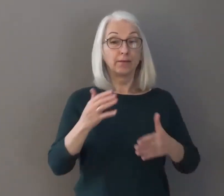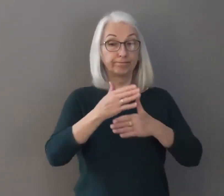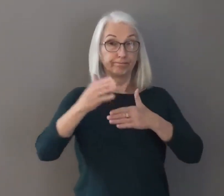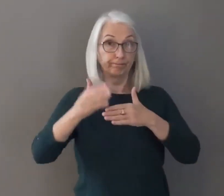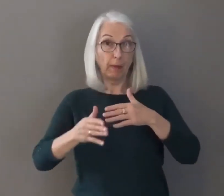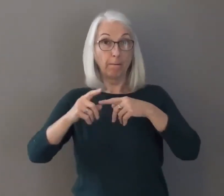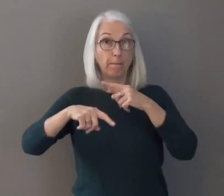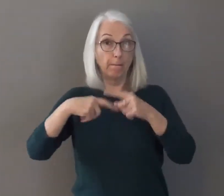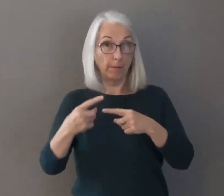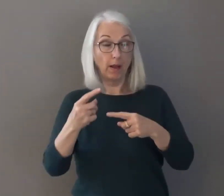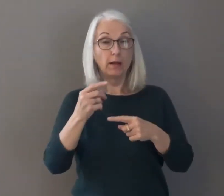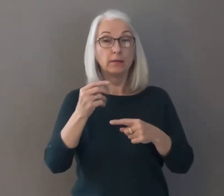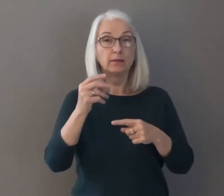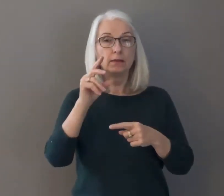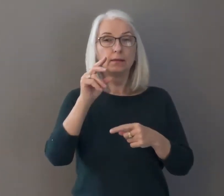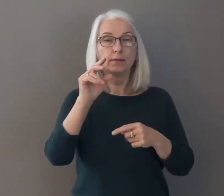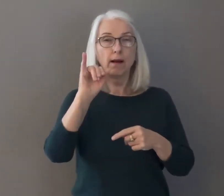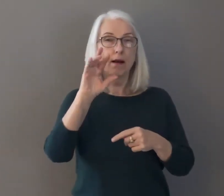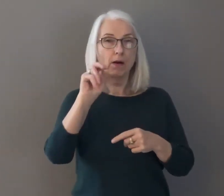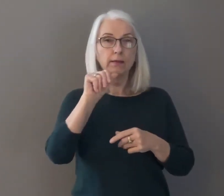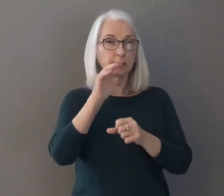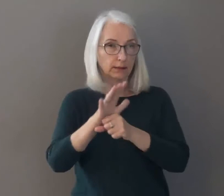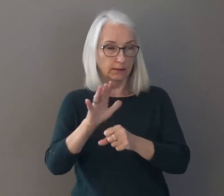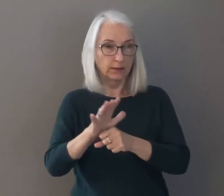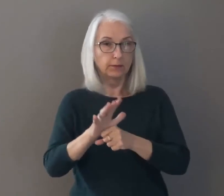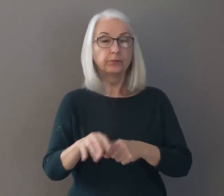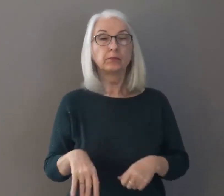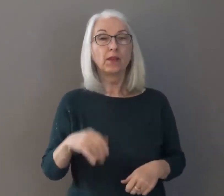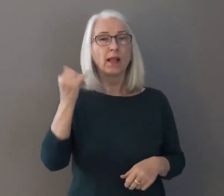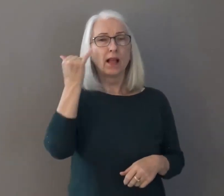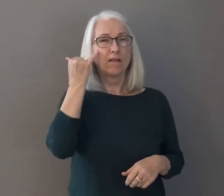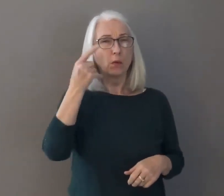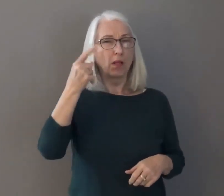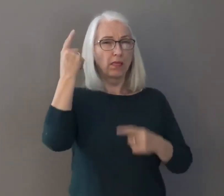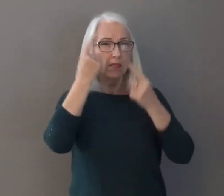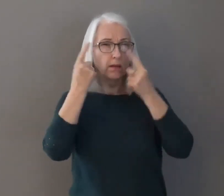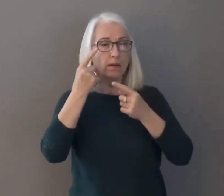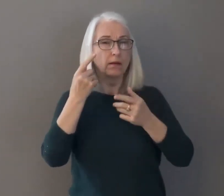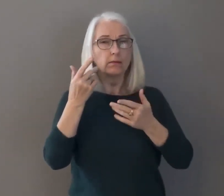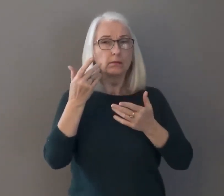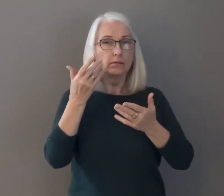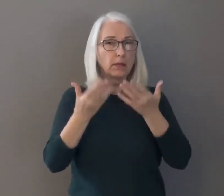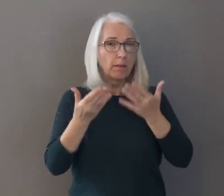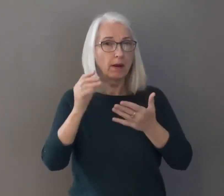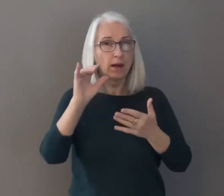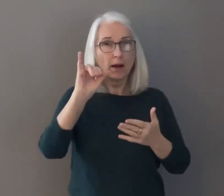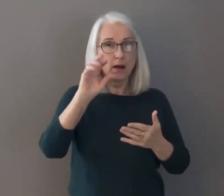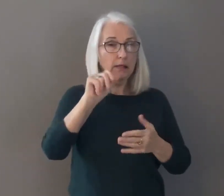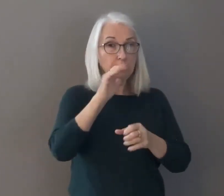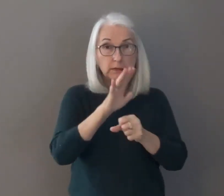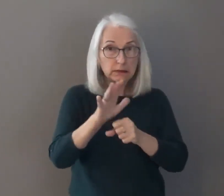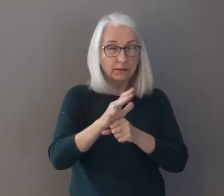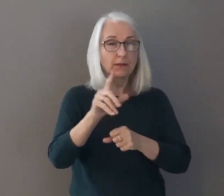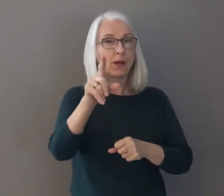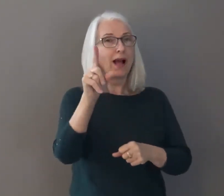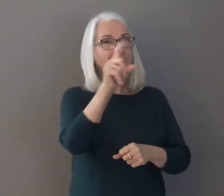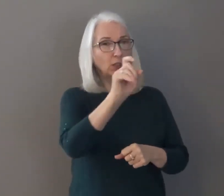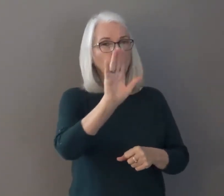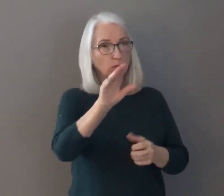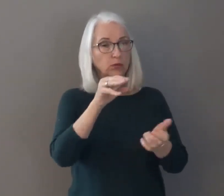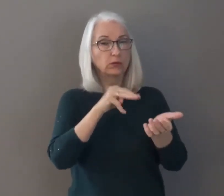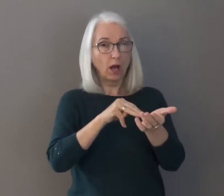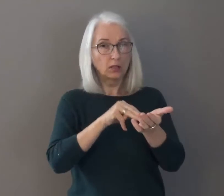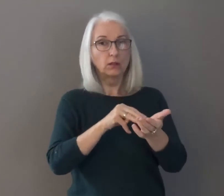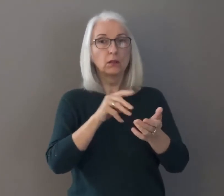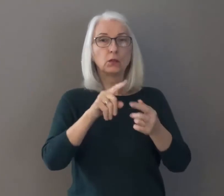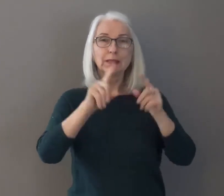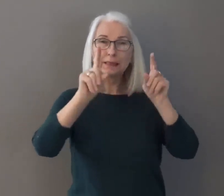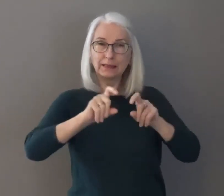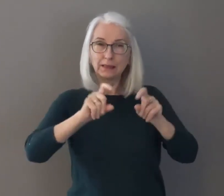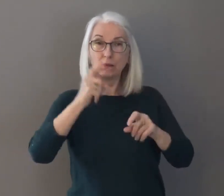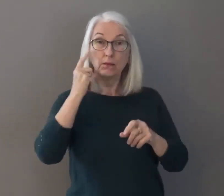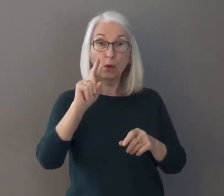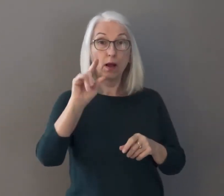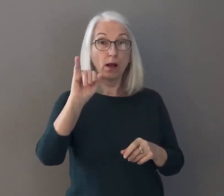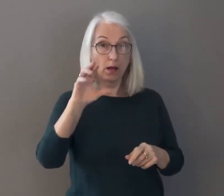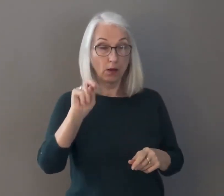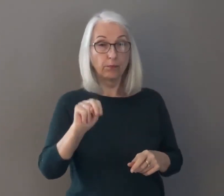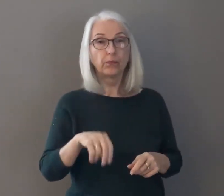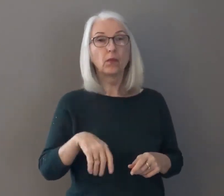Conclusion about iron defecieny. If you think you might be iron deficient, ask your doctor to test for it.